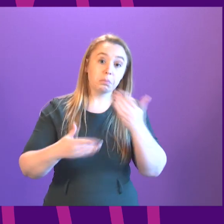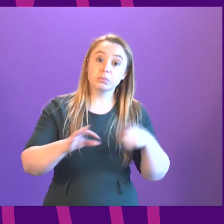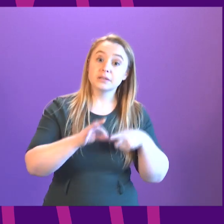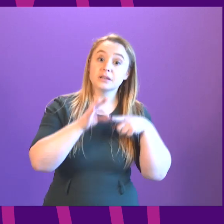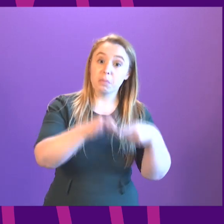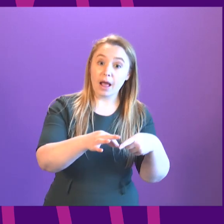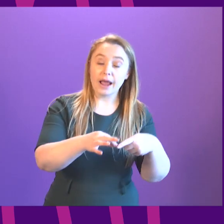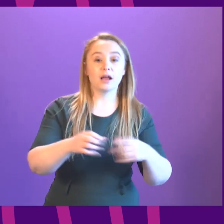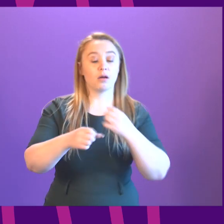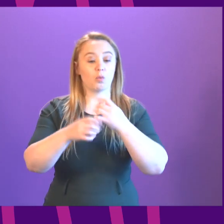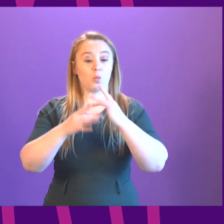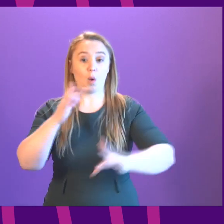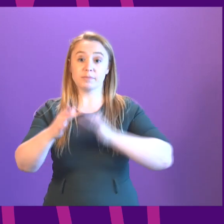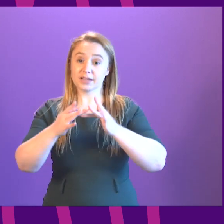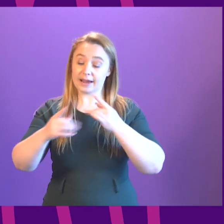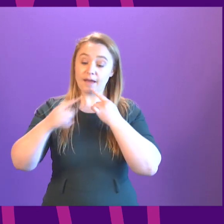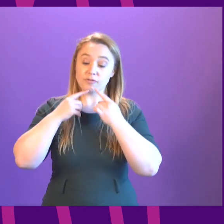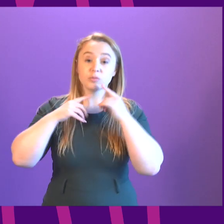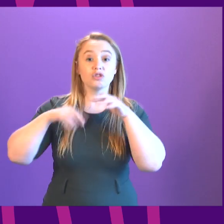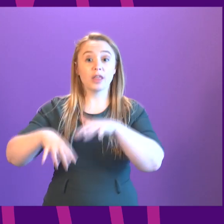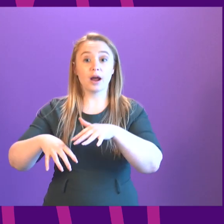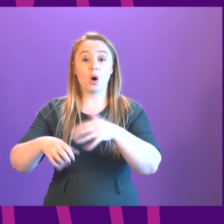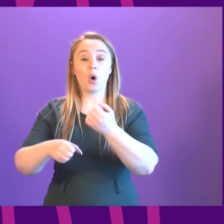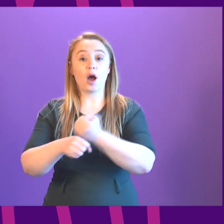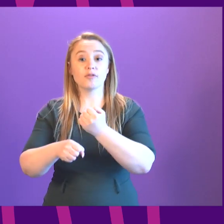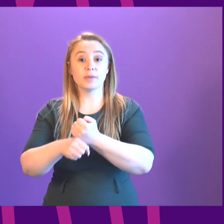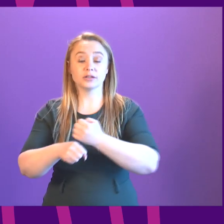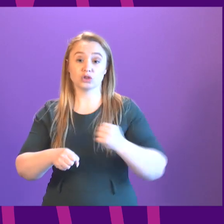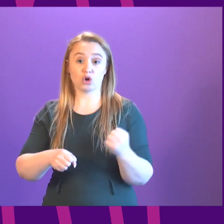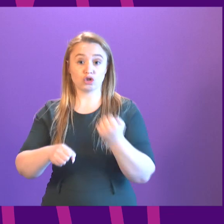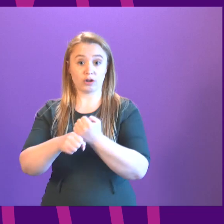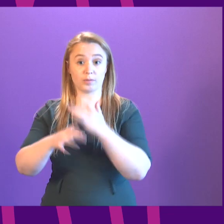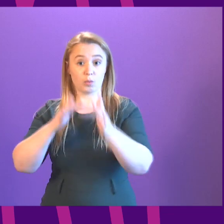government websites and, I believe, on the Scottish Government’s website. We recognise